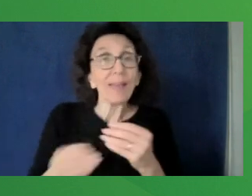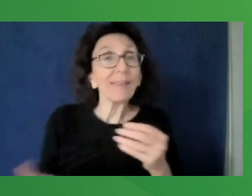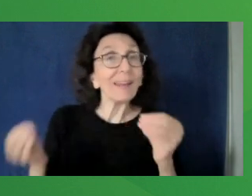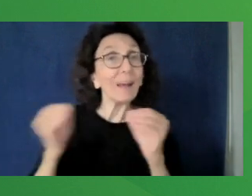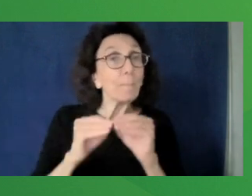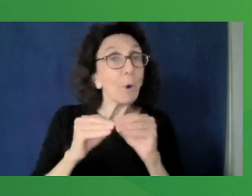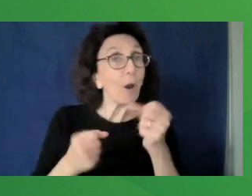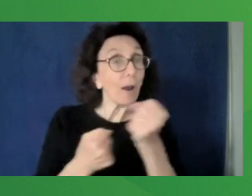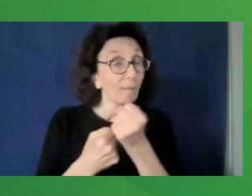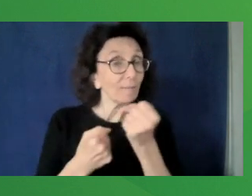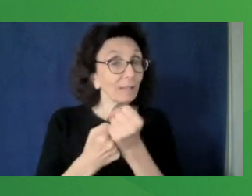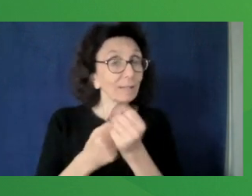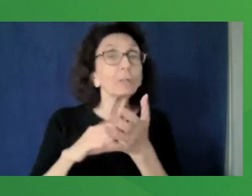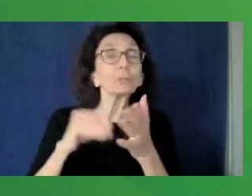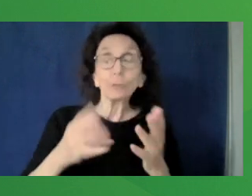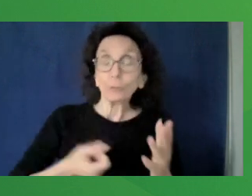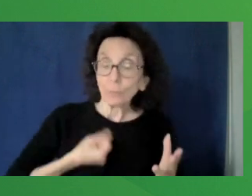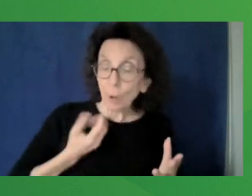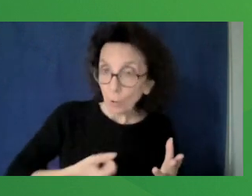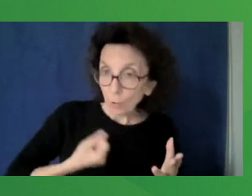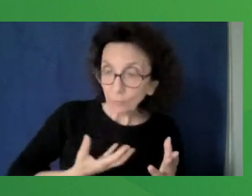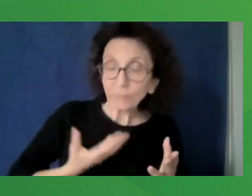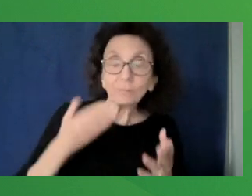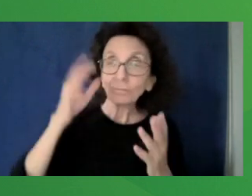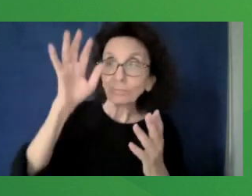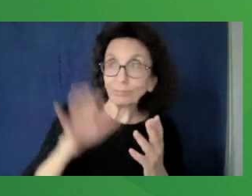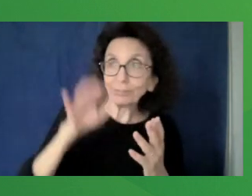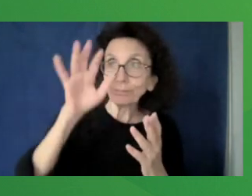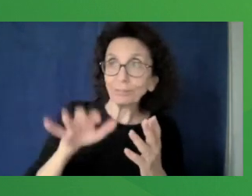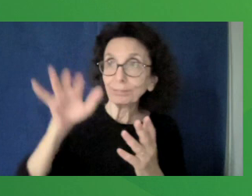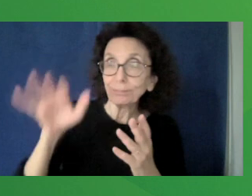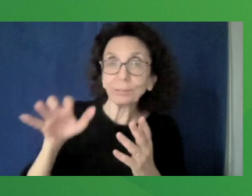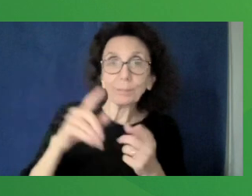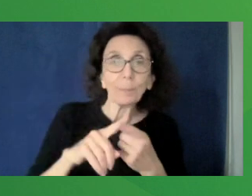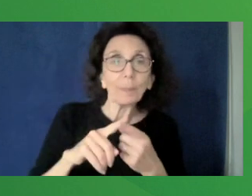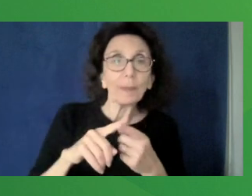students wrote some poems, and these are amongst the last things that they did for the project.